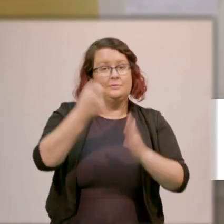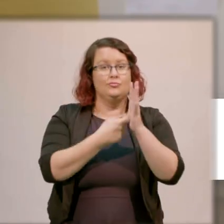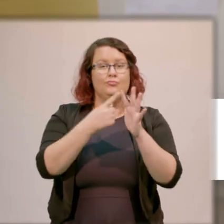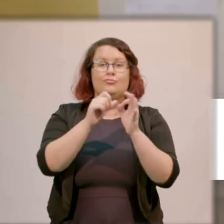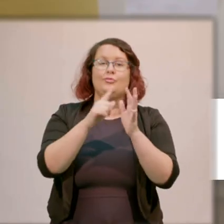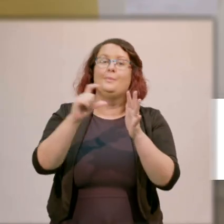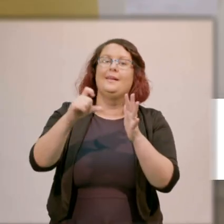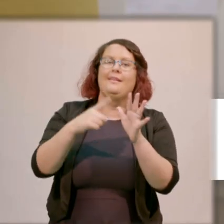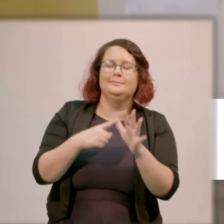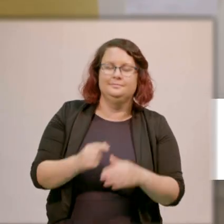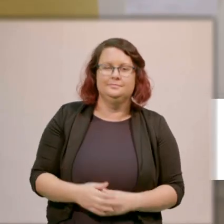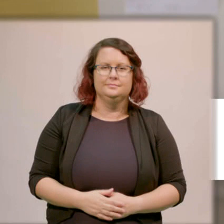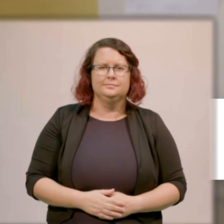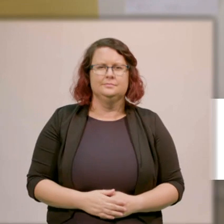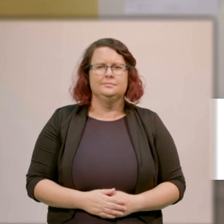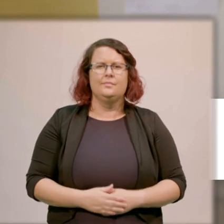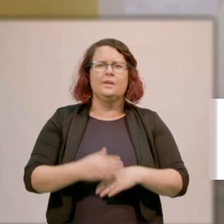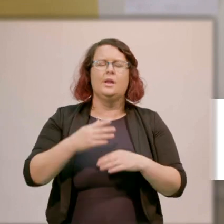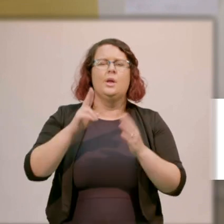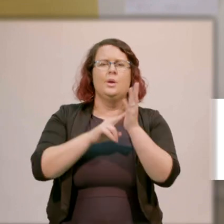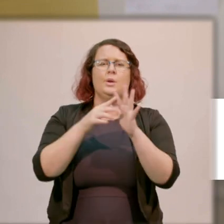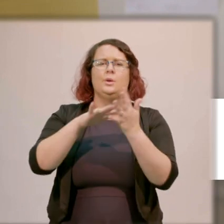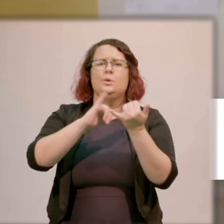News reports provide the reader with important information.